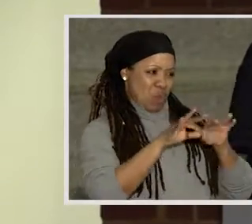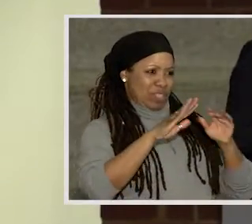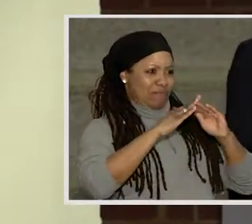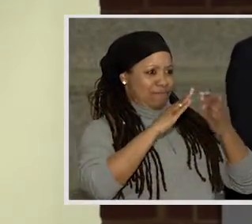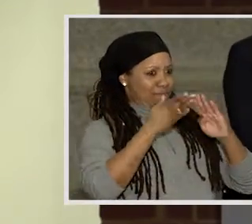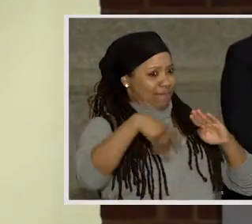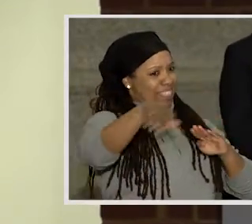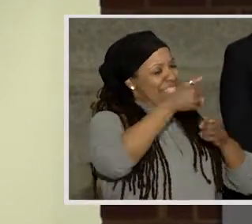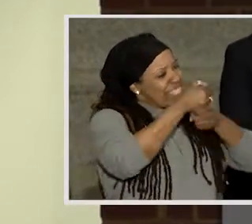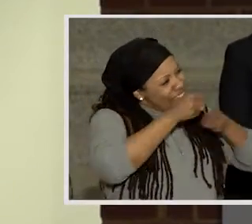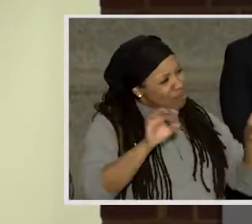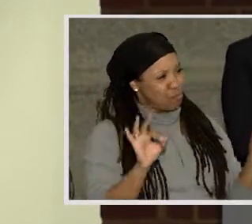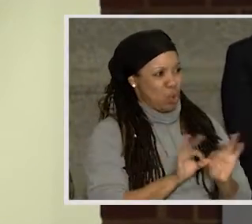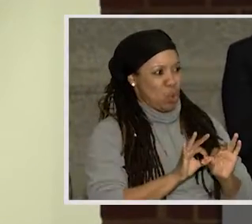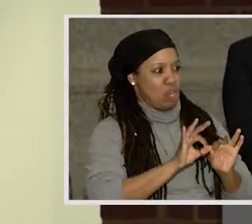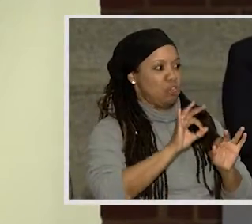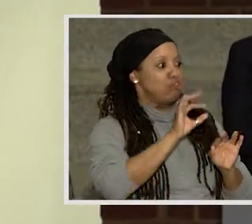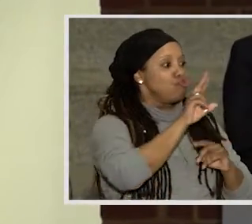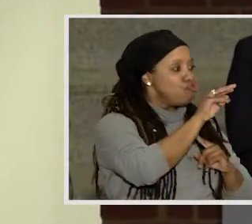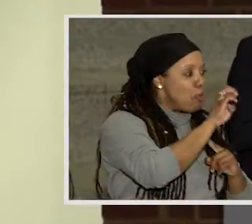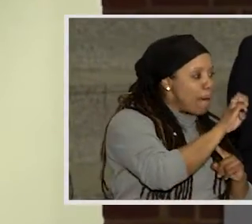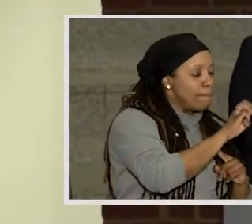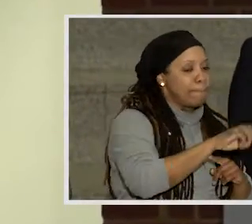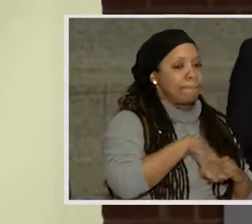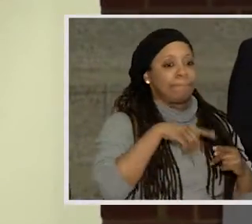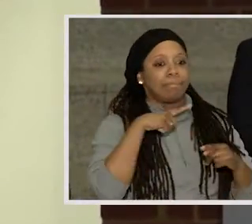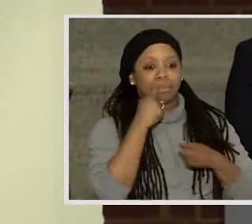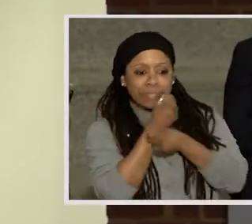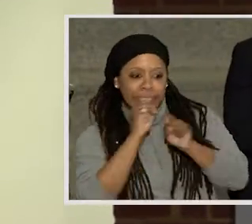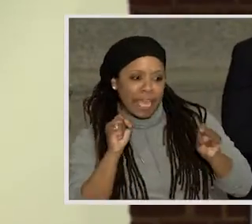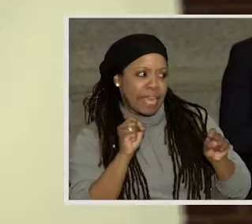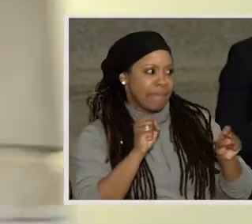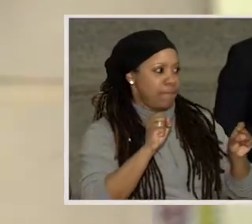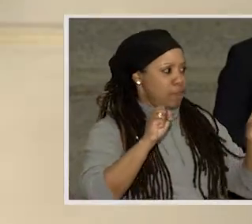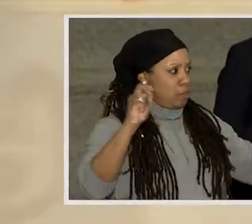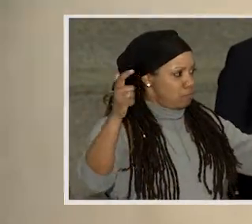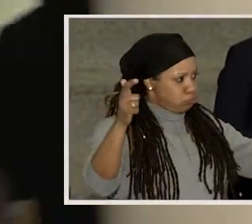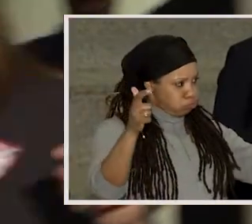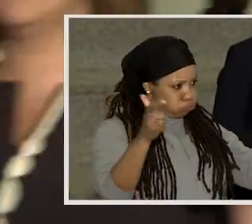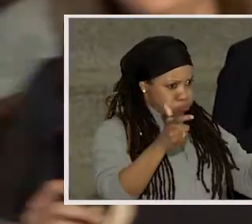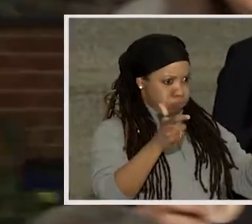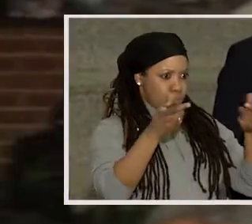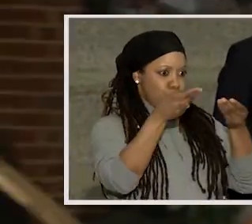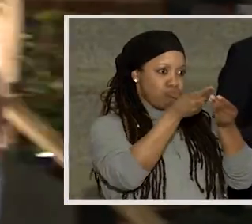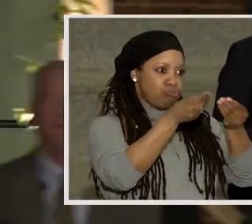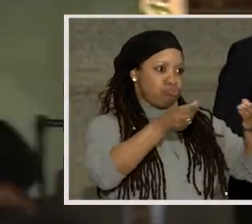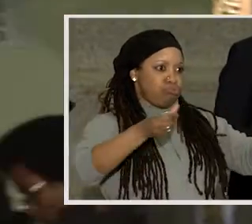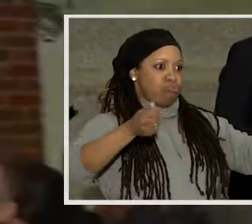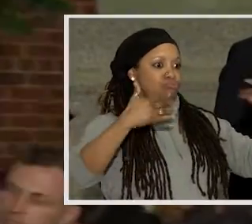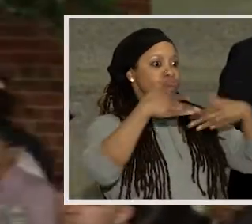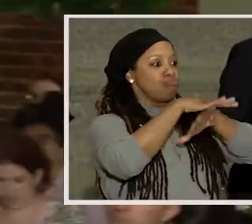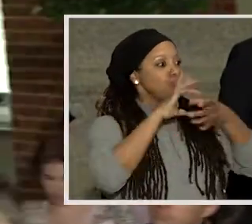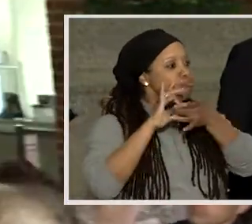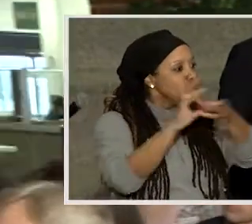THANK YOU. FANTASTIC. SO 25 FOR JOBS AND ECONOMIC DEVELOPMENT.